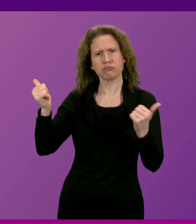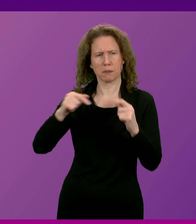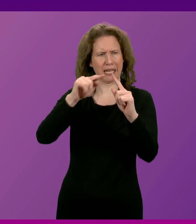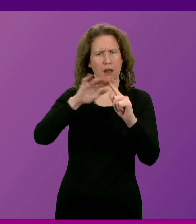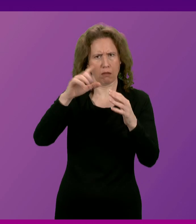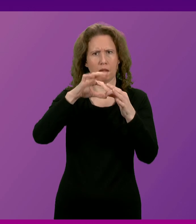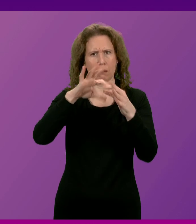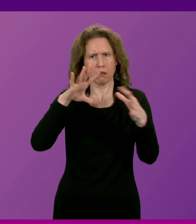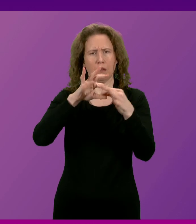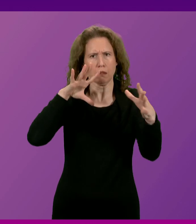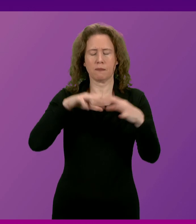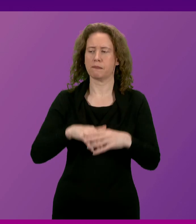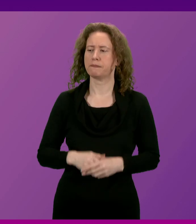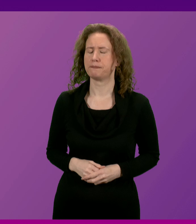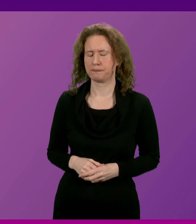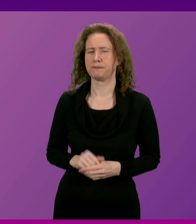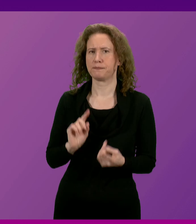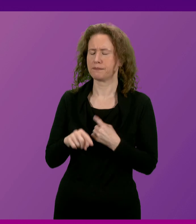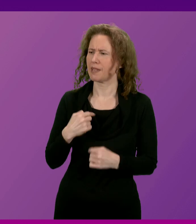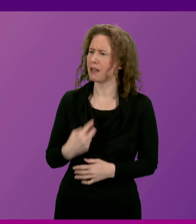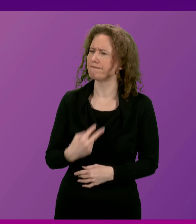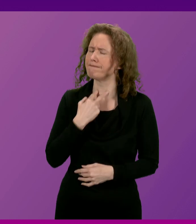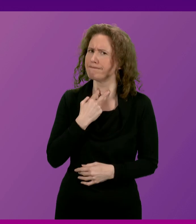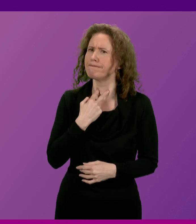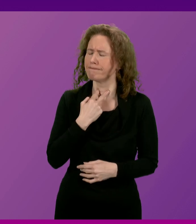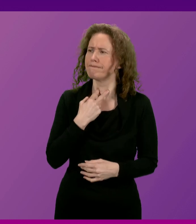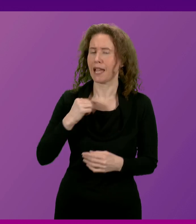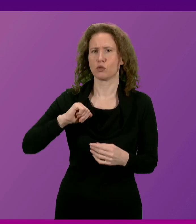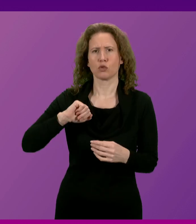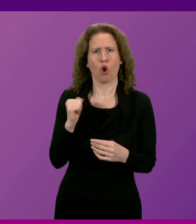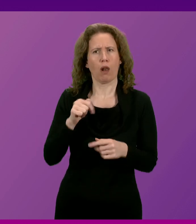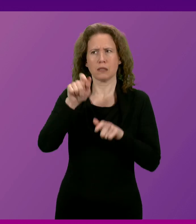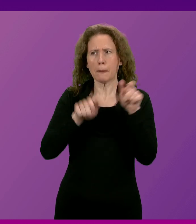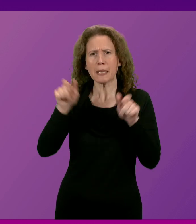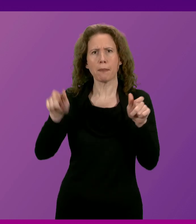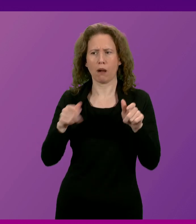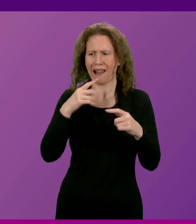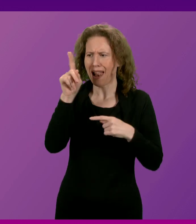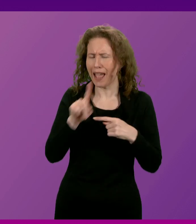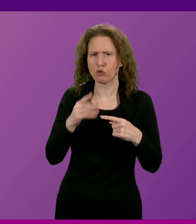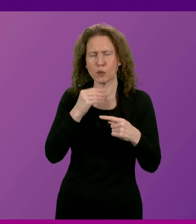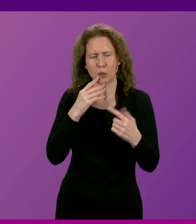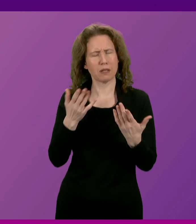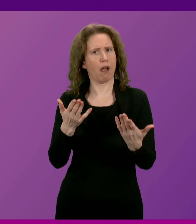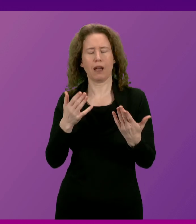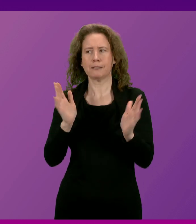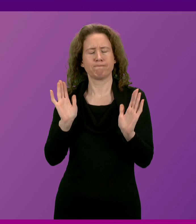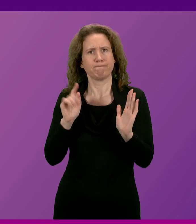I am disappointed to hear that Scottish energy consumers are being disadvantaged in this way. Given that smart meter roll-out is a reserved matter, we regularly raise such issues